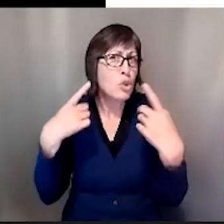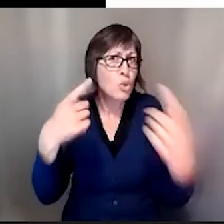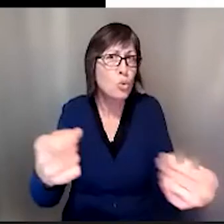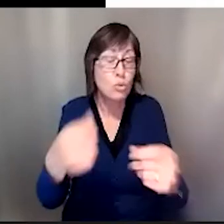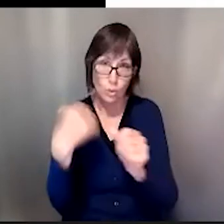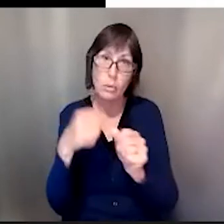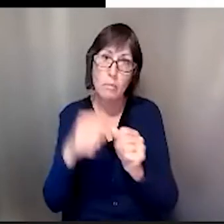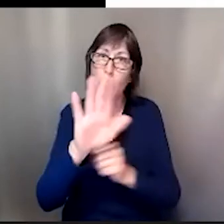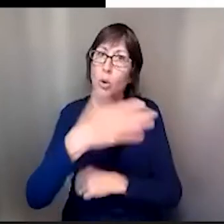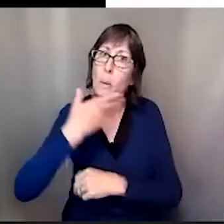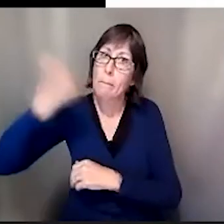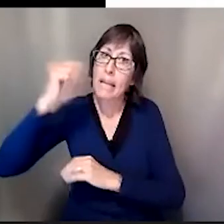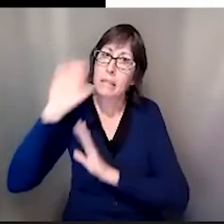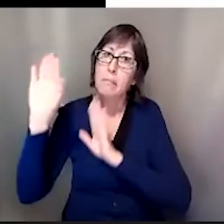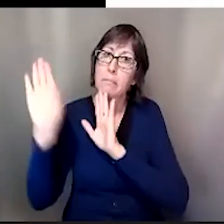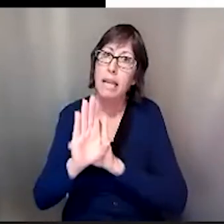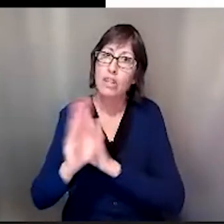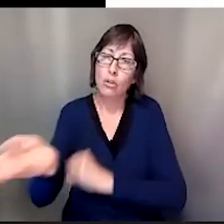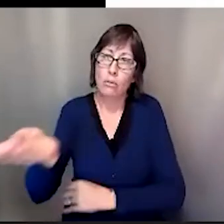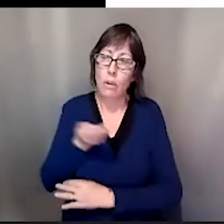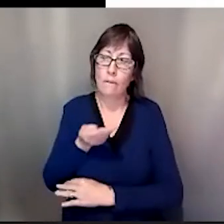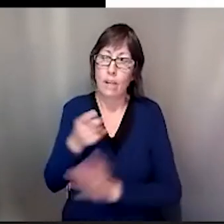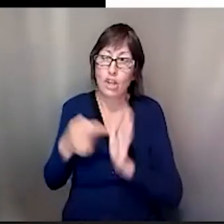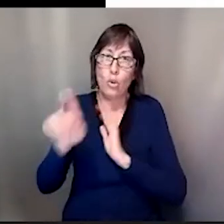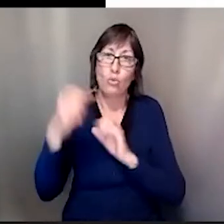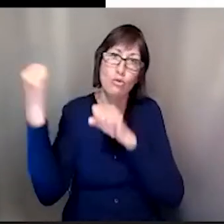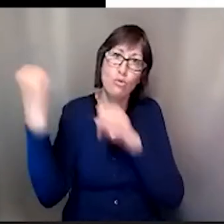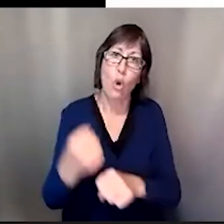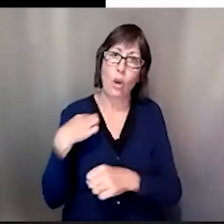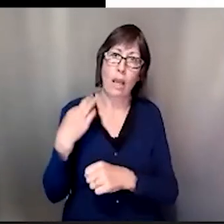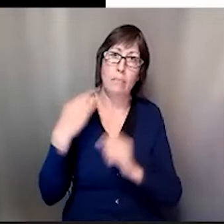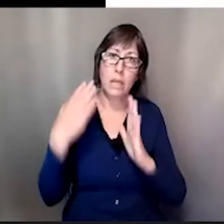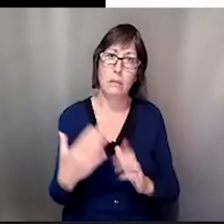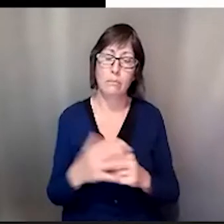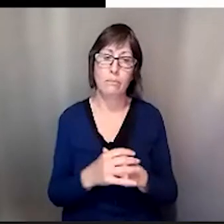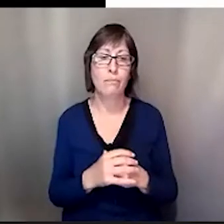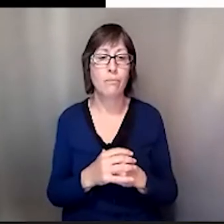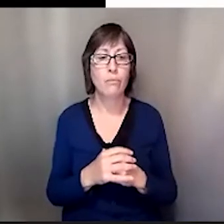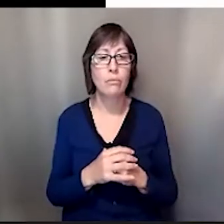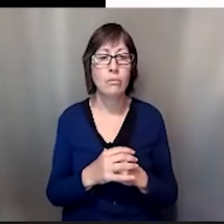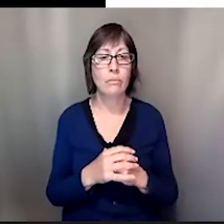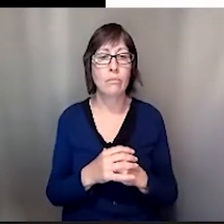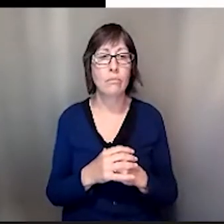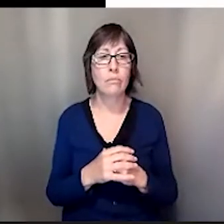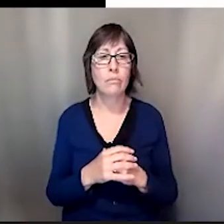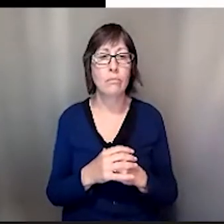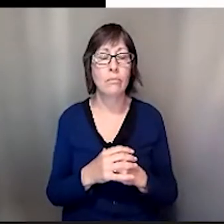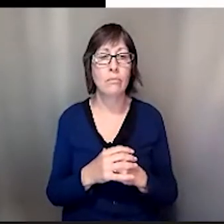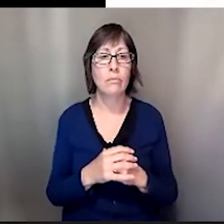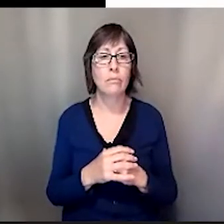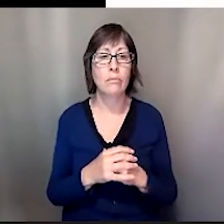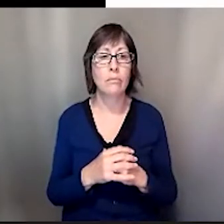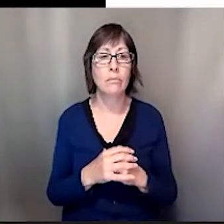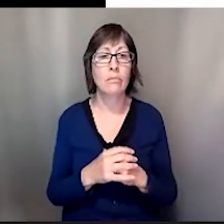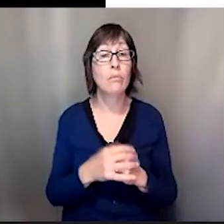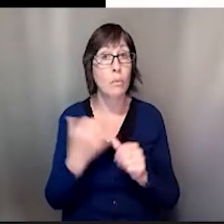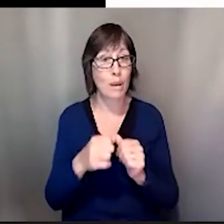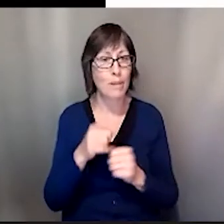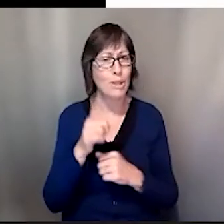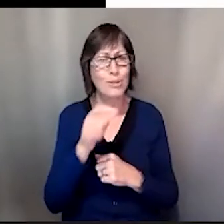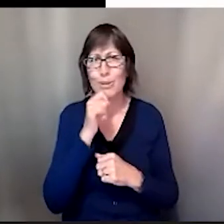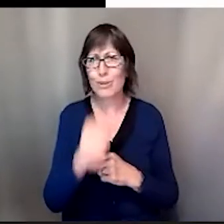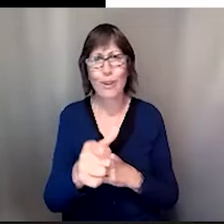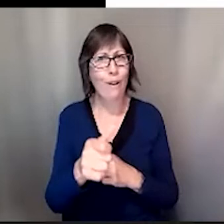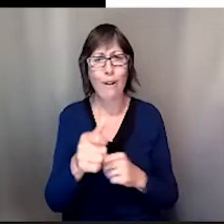Remember that you are not expected to be everything to everyone,